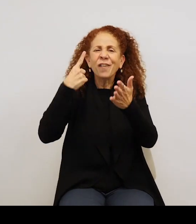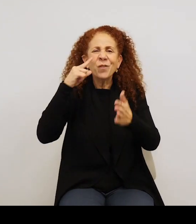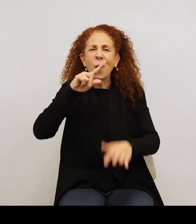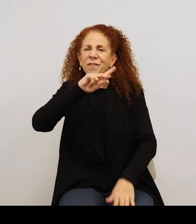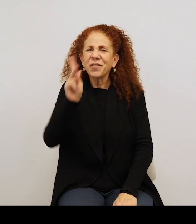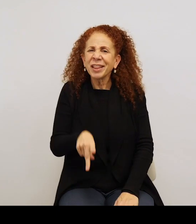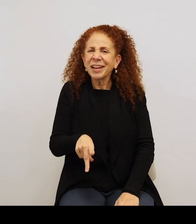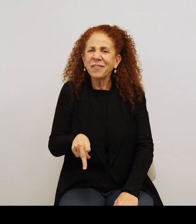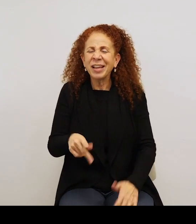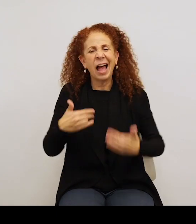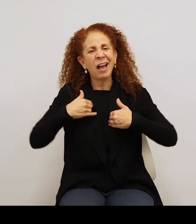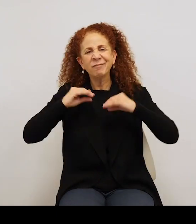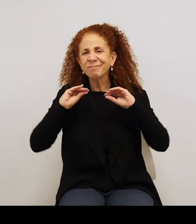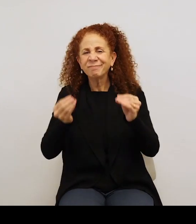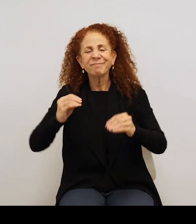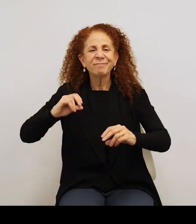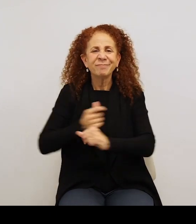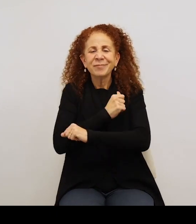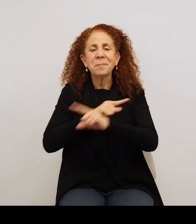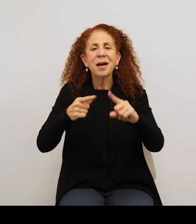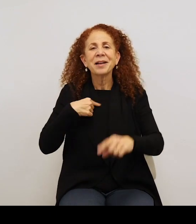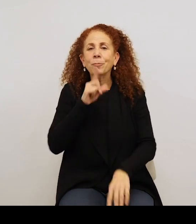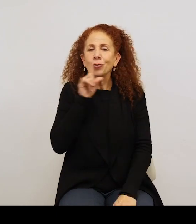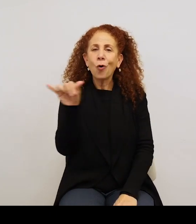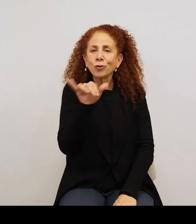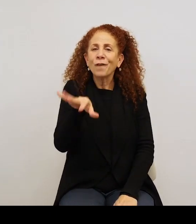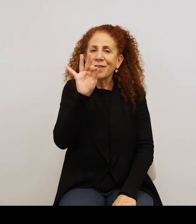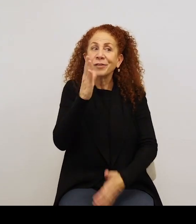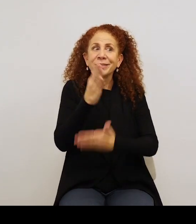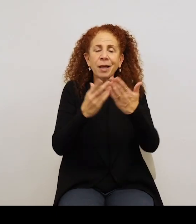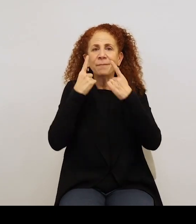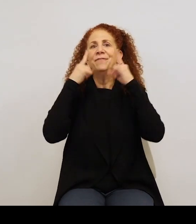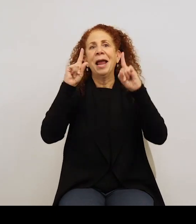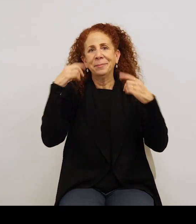It's not in there, but I'm sure it has also some sort of iconic animal--